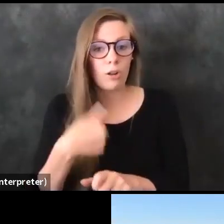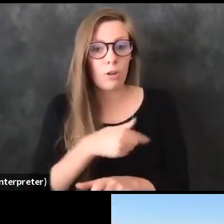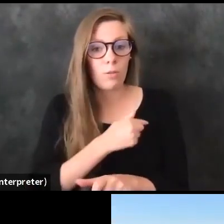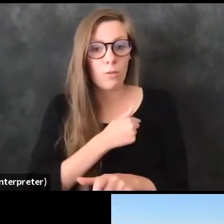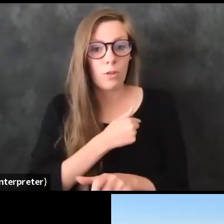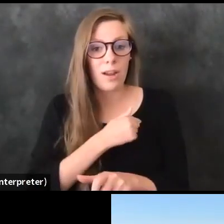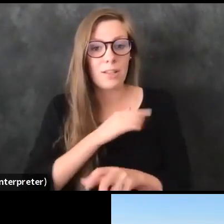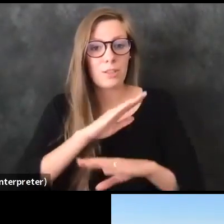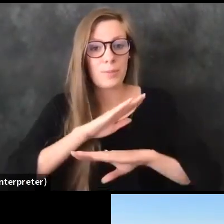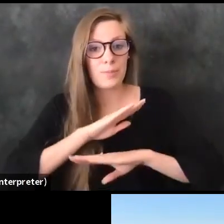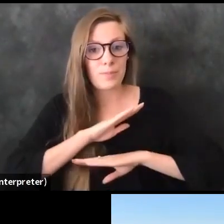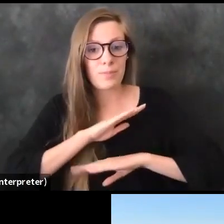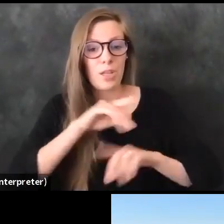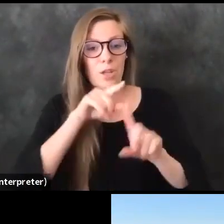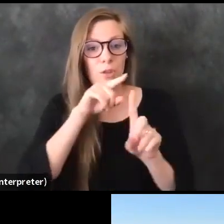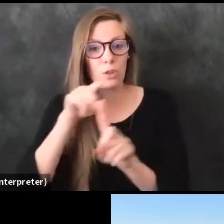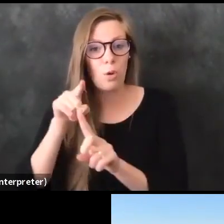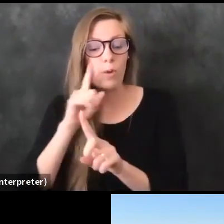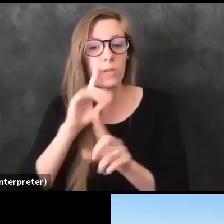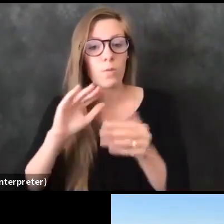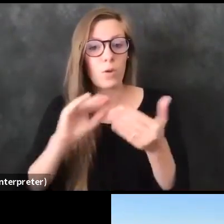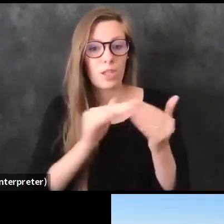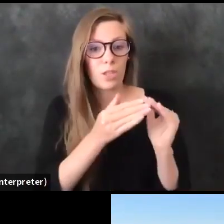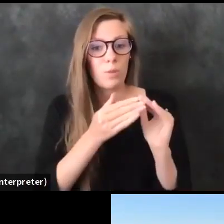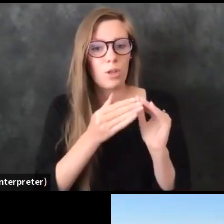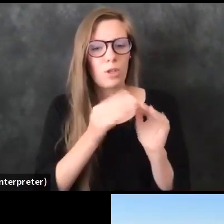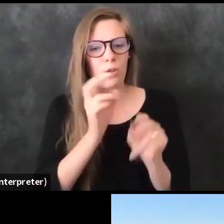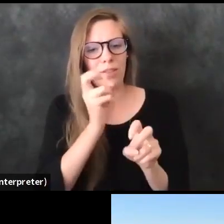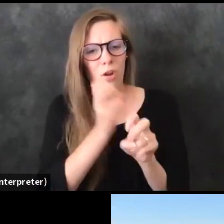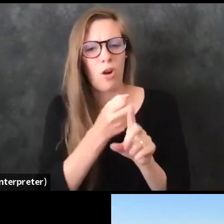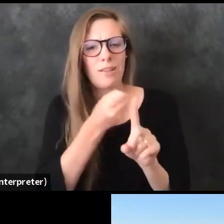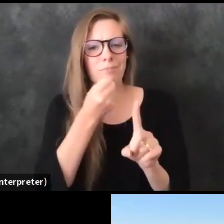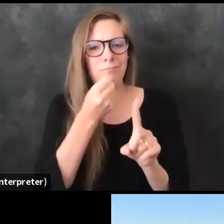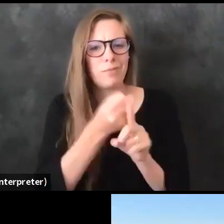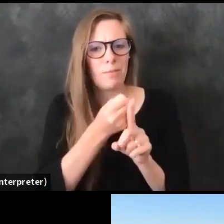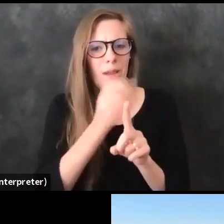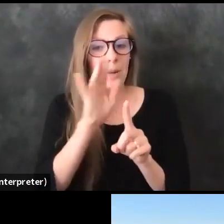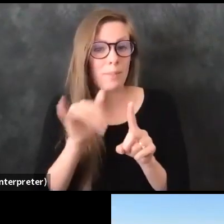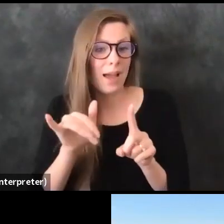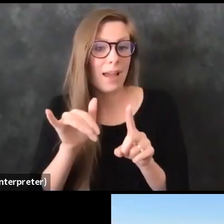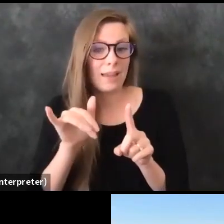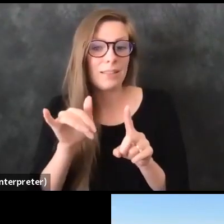goals and vaccinate those communities hardest hit by the Koban pandemic. This is why we are appealing to state